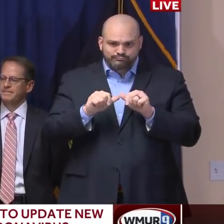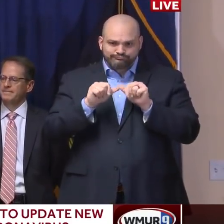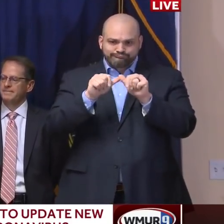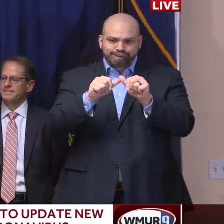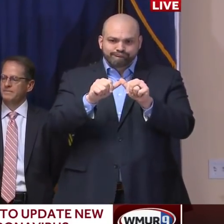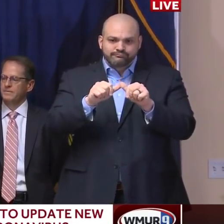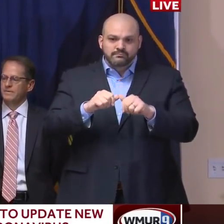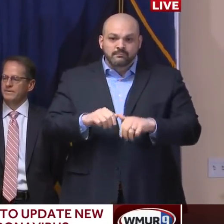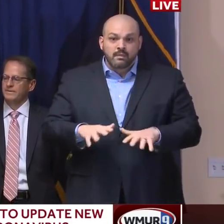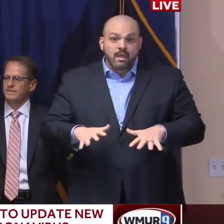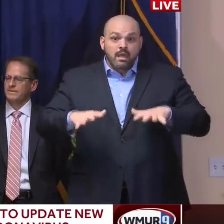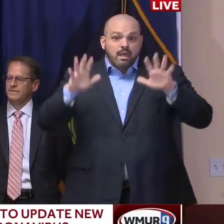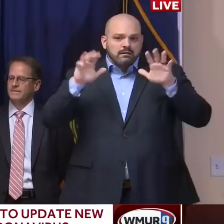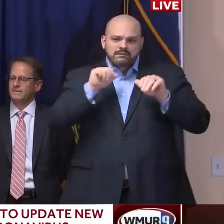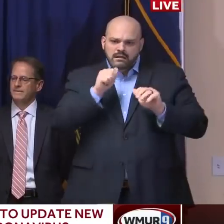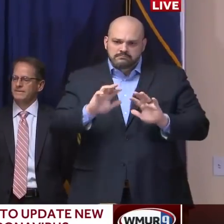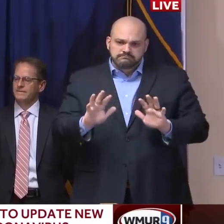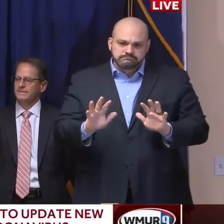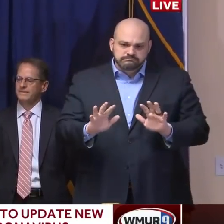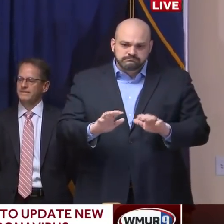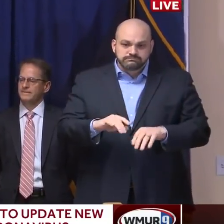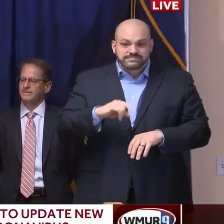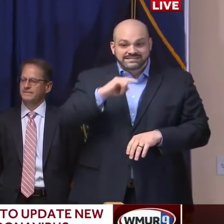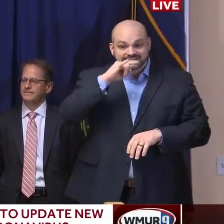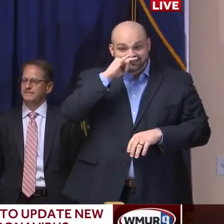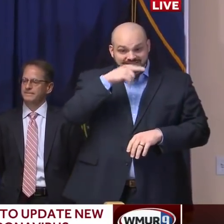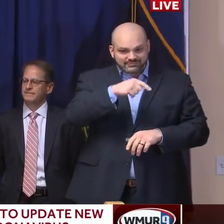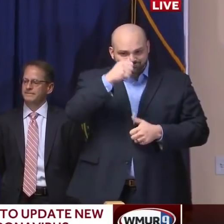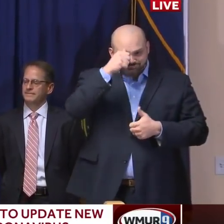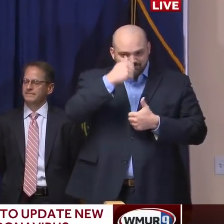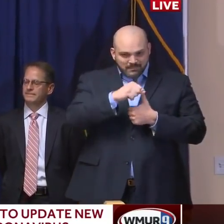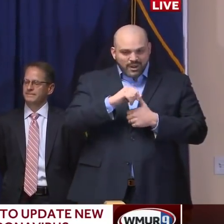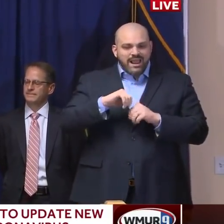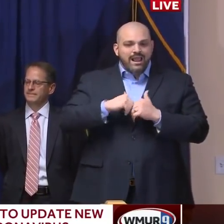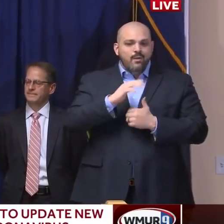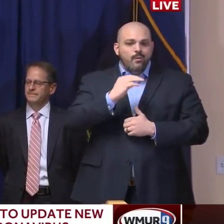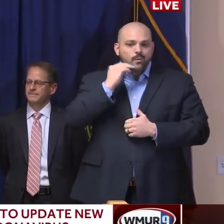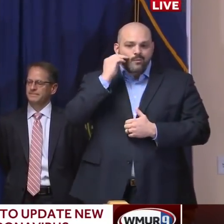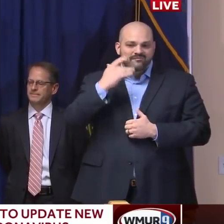THE GOAL WITH OUR COMMUNITIES AND CHILDREN IS TO BE RESILIENT, NOT TO PANIC.